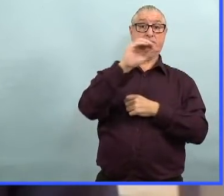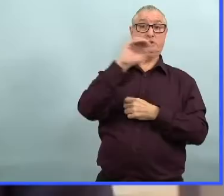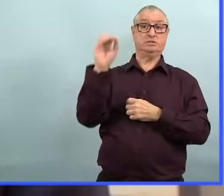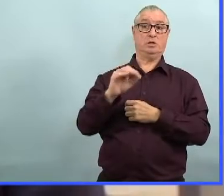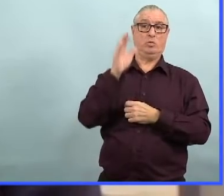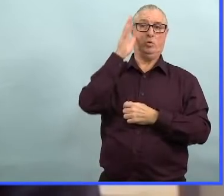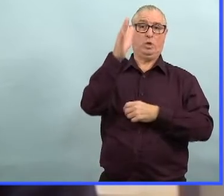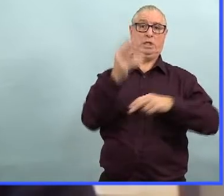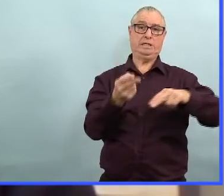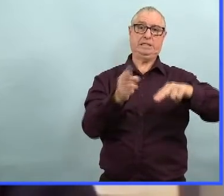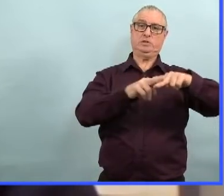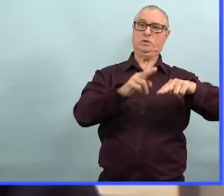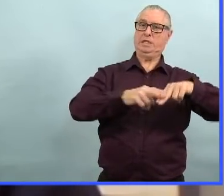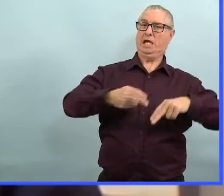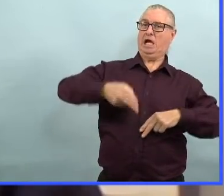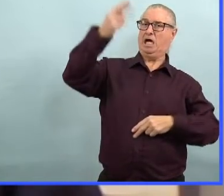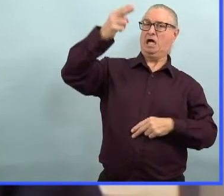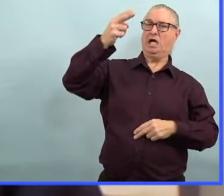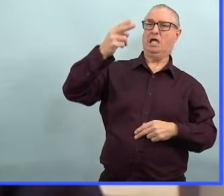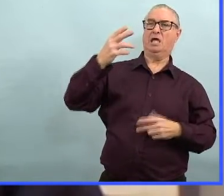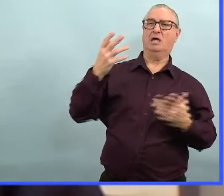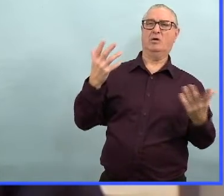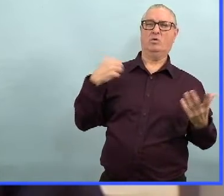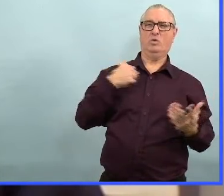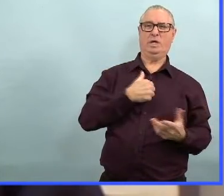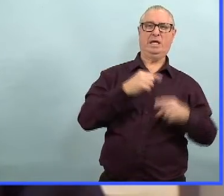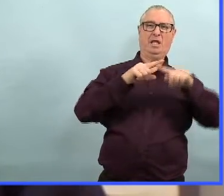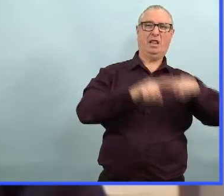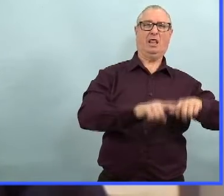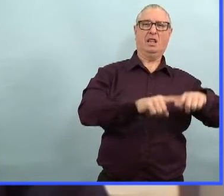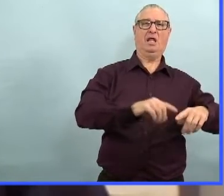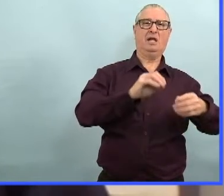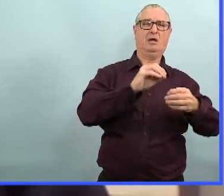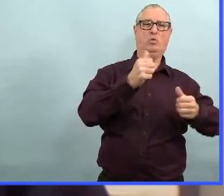so what i would say is i would preface just preface that by saying the best thing to do